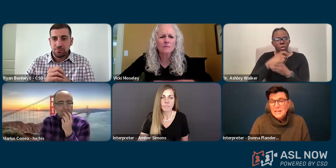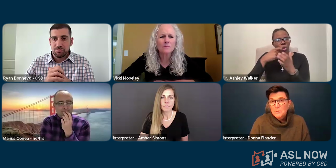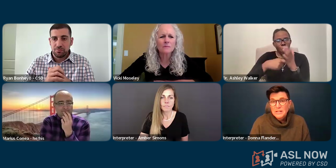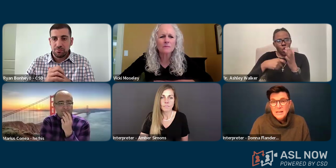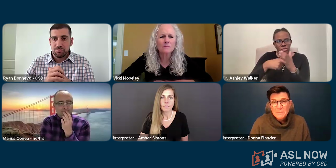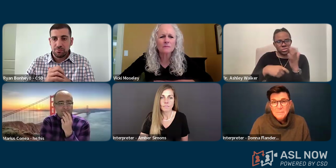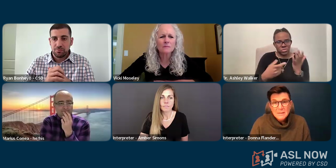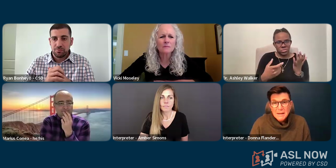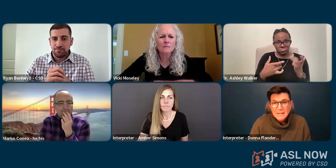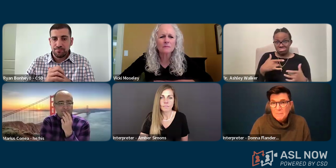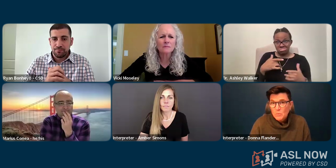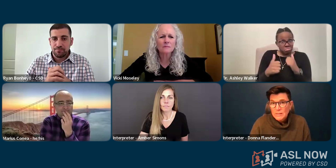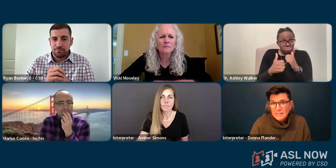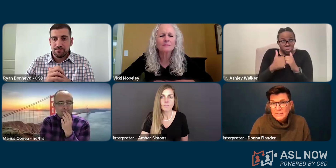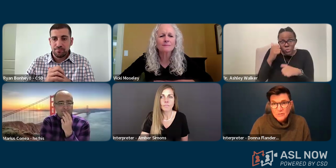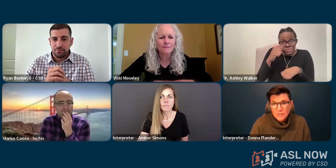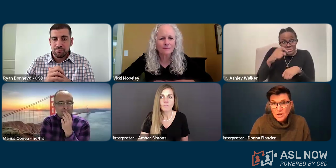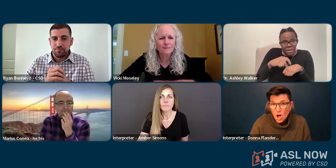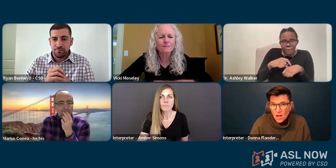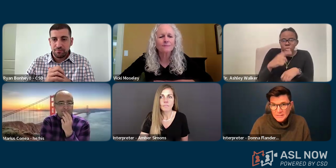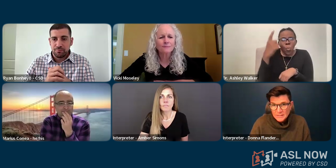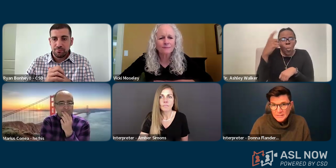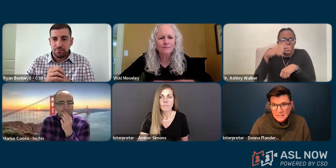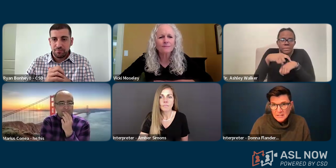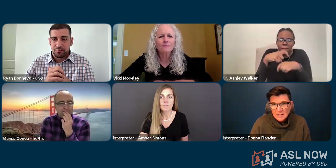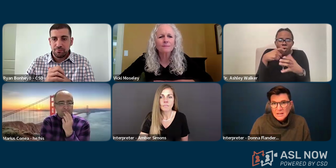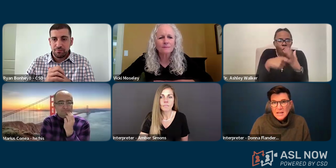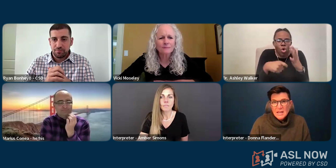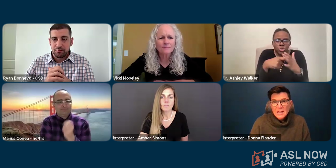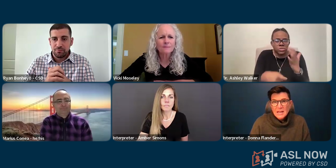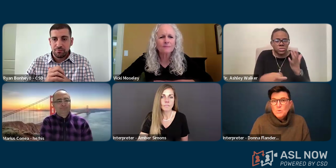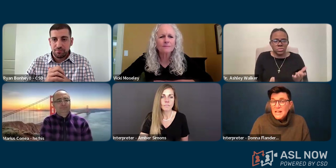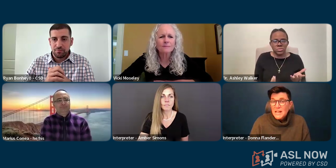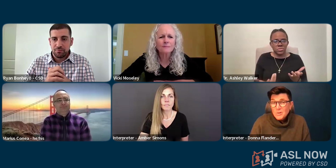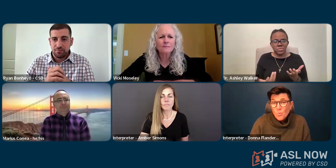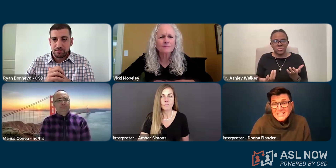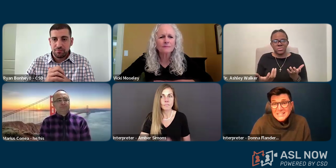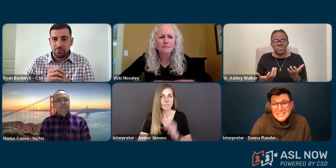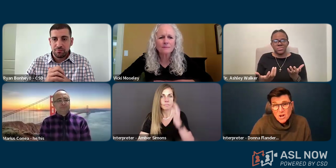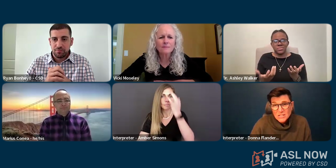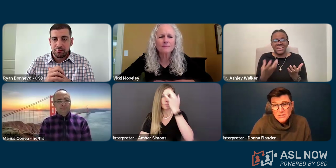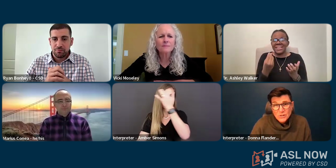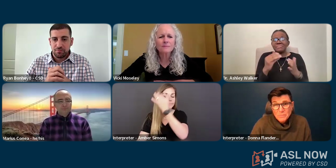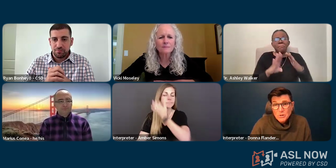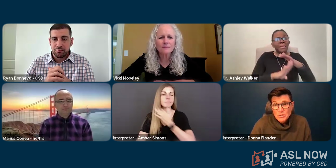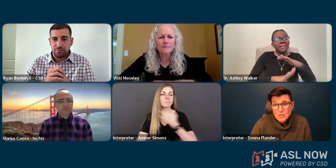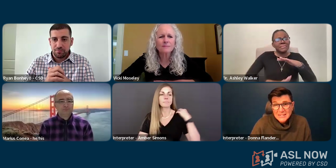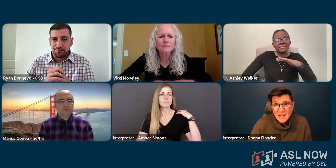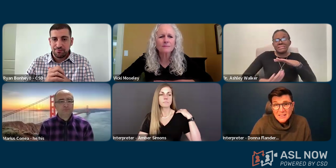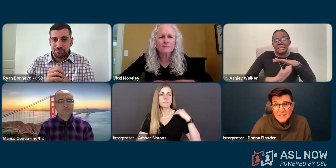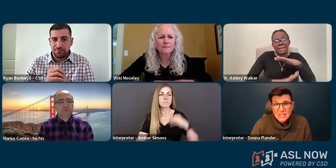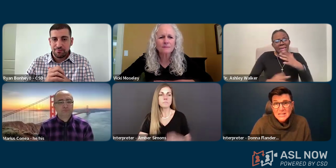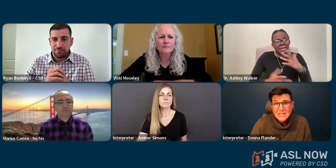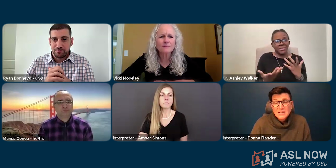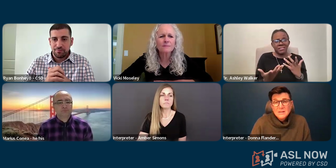For example, a company might not be willing to cover the cost, and most time it's a one time cost for purchase of technology.